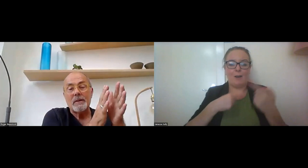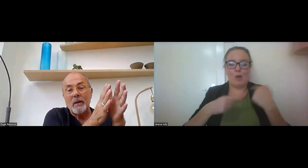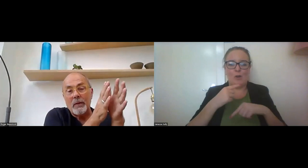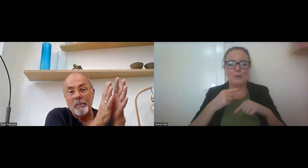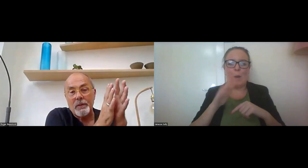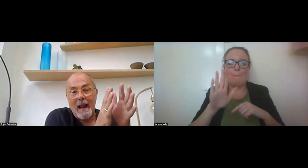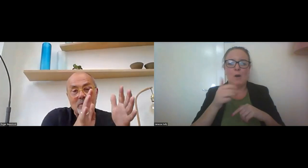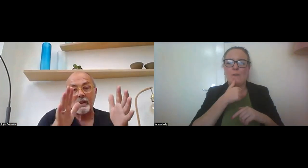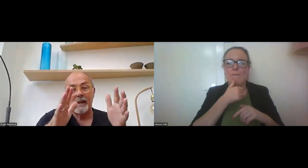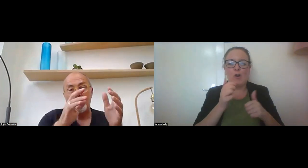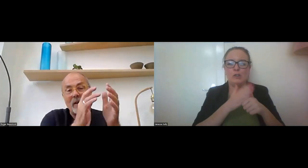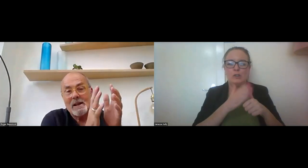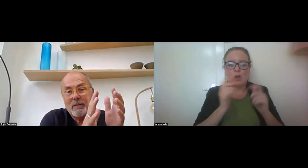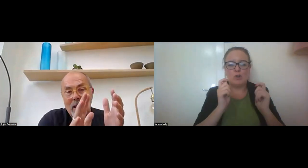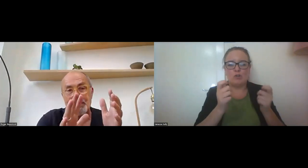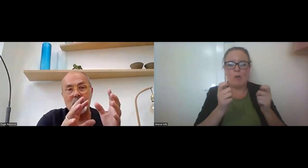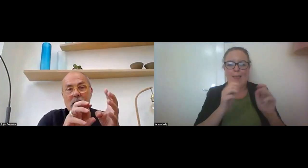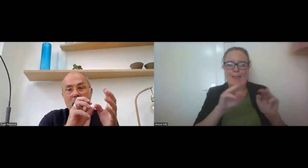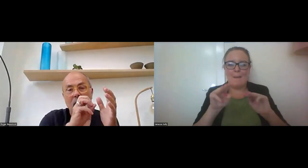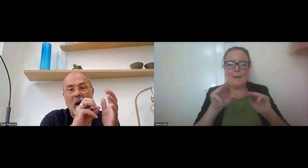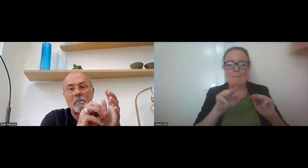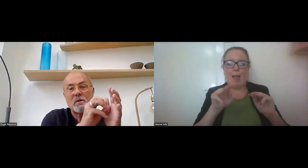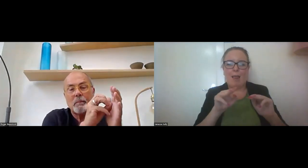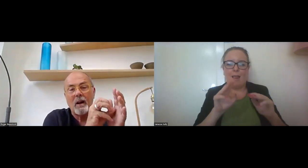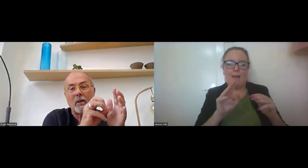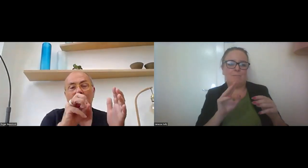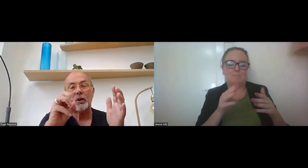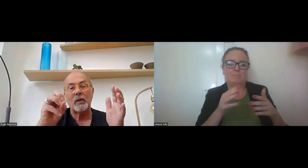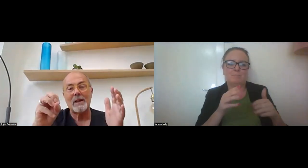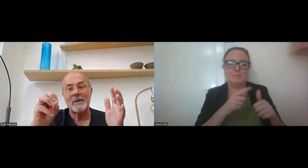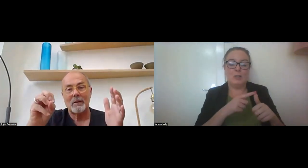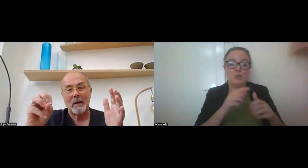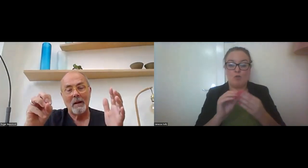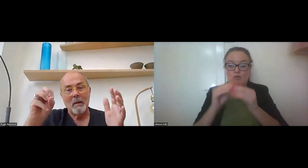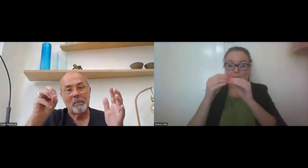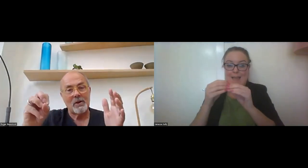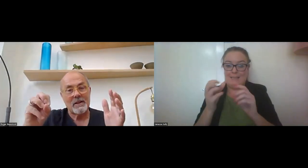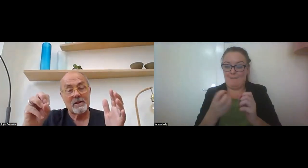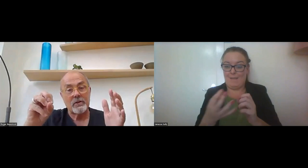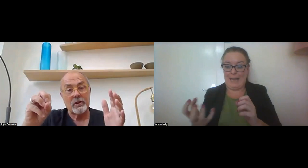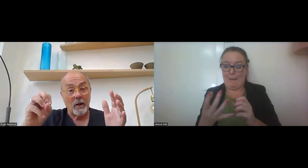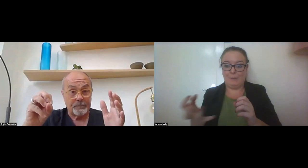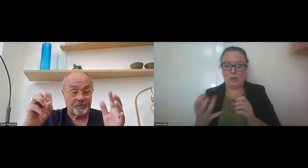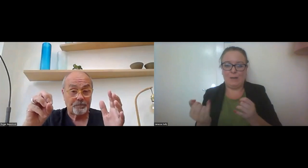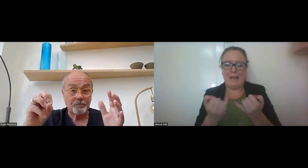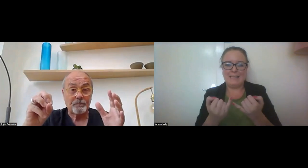so that captioning, creative captioning becomes part of the creative process of the show.